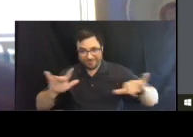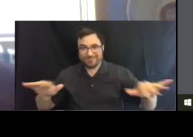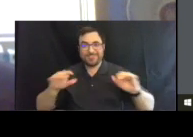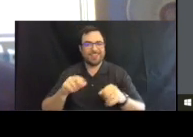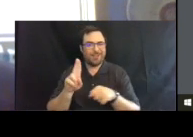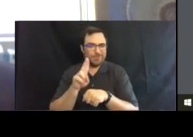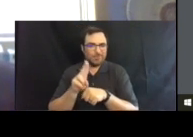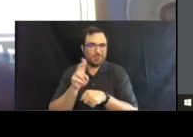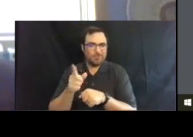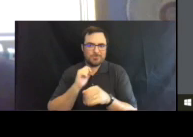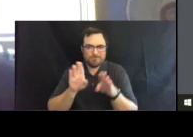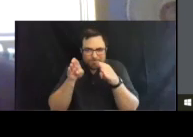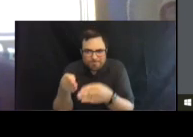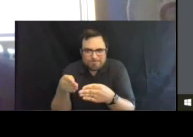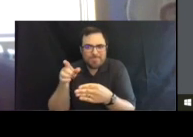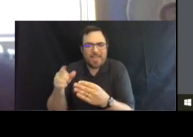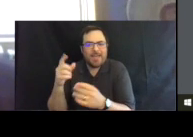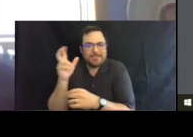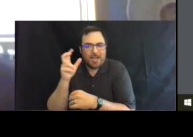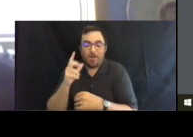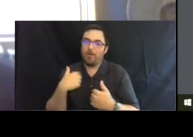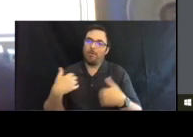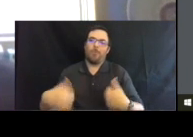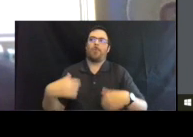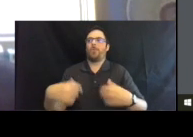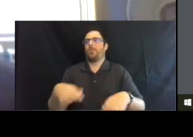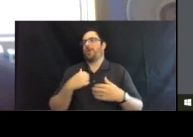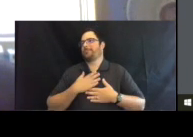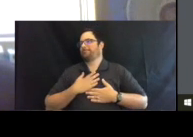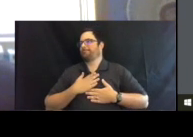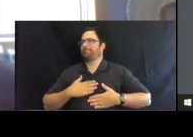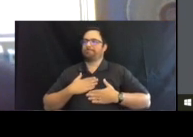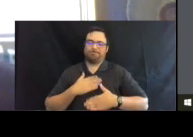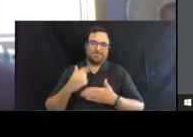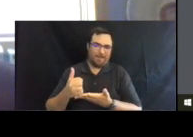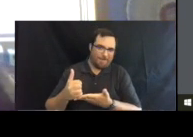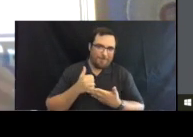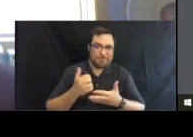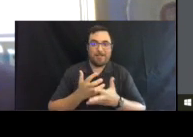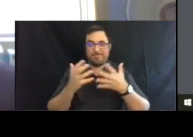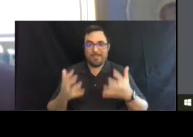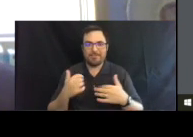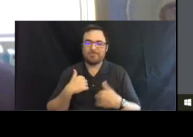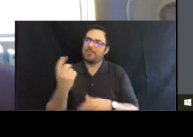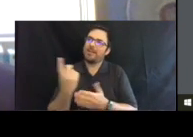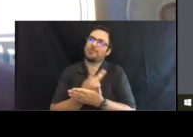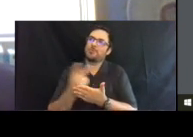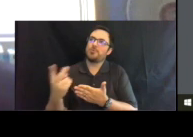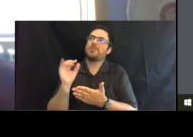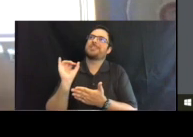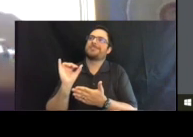on those sounds and I loved using those I might think like for the next two weeks I'm gonna auditorily bombard this child